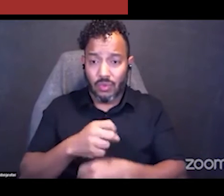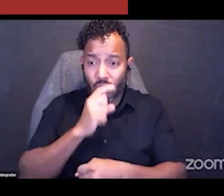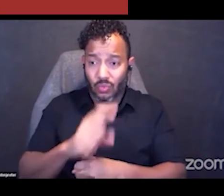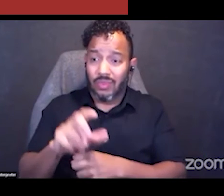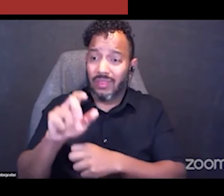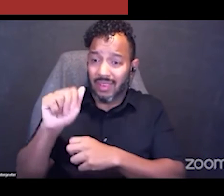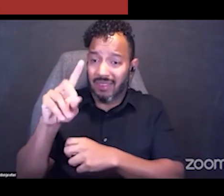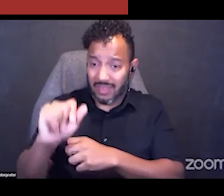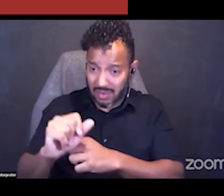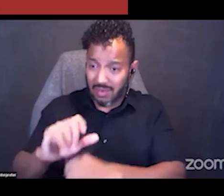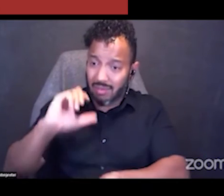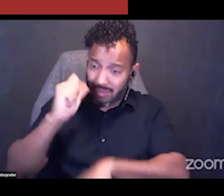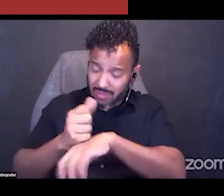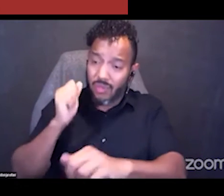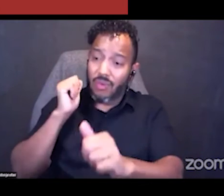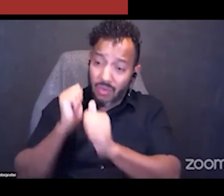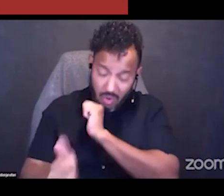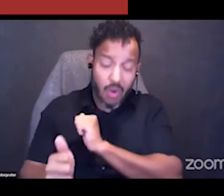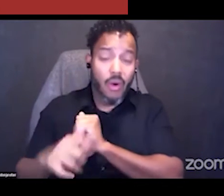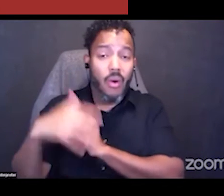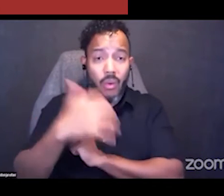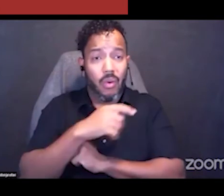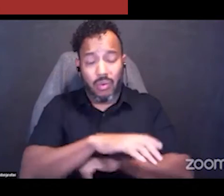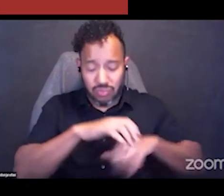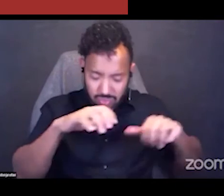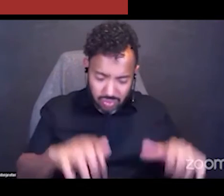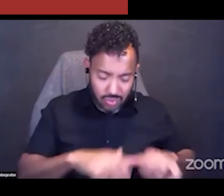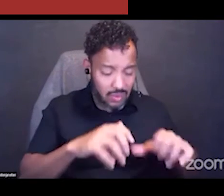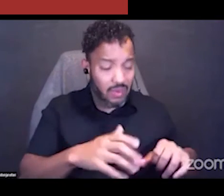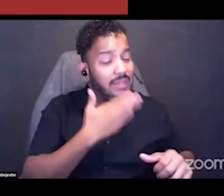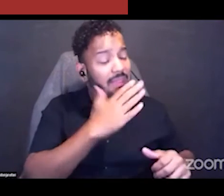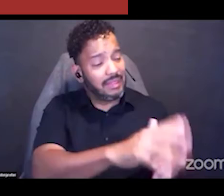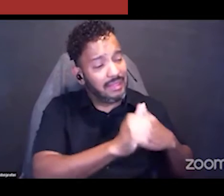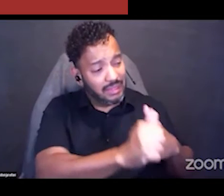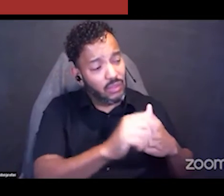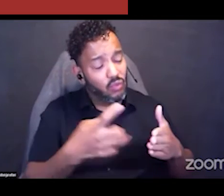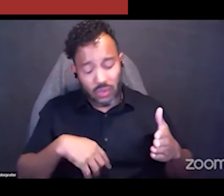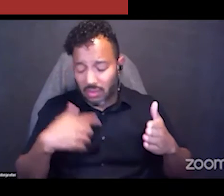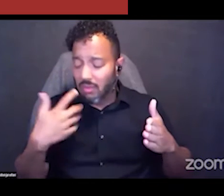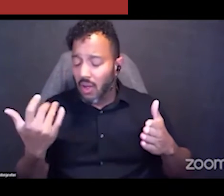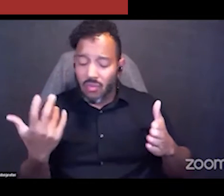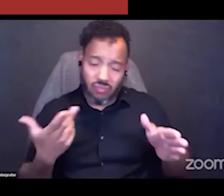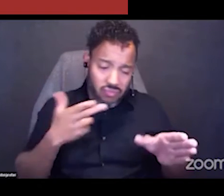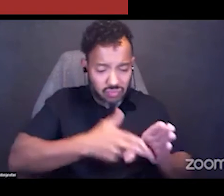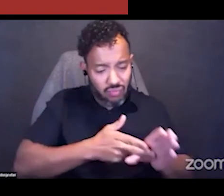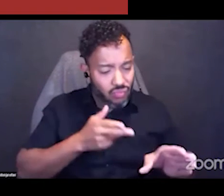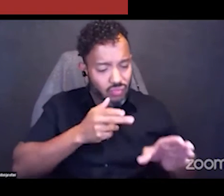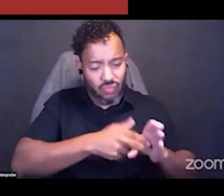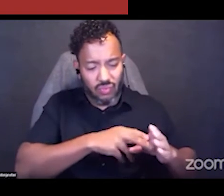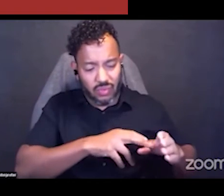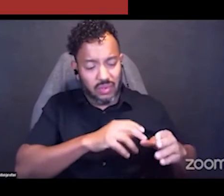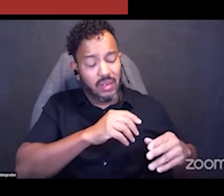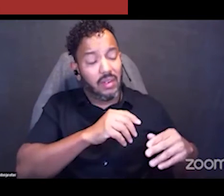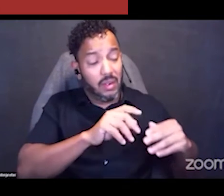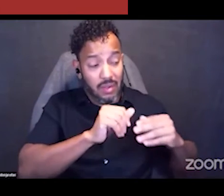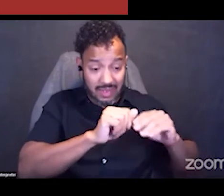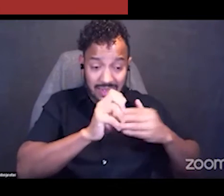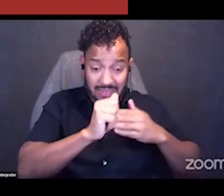be in the positions that we are today and rising generations of leaders with disabilities